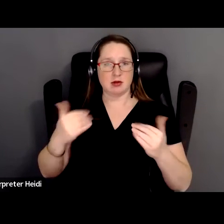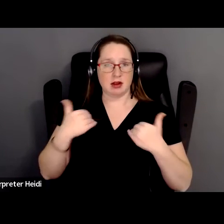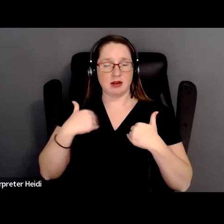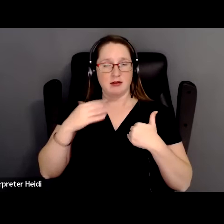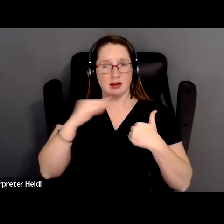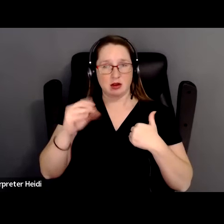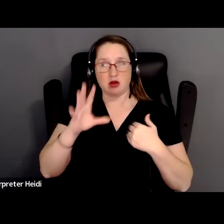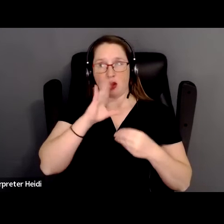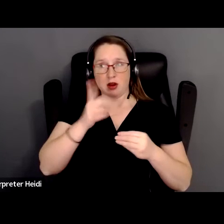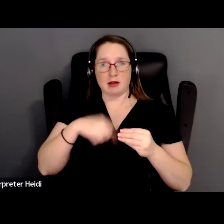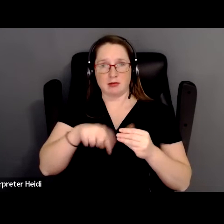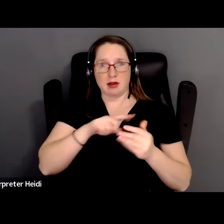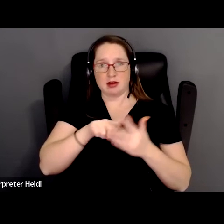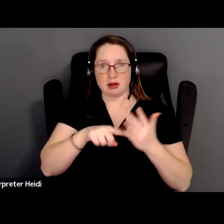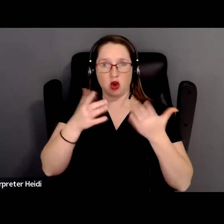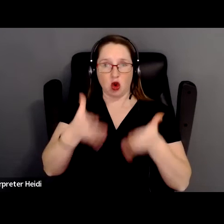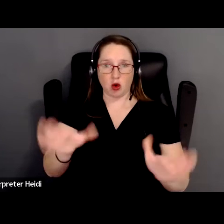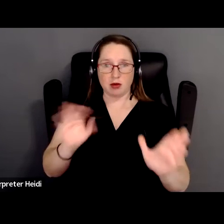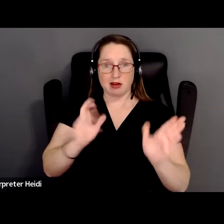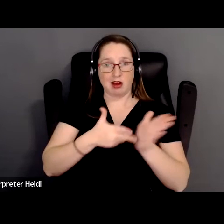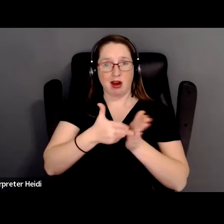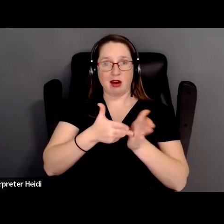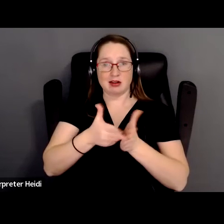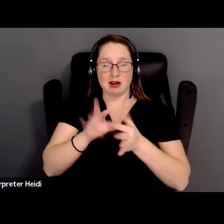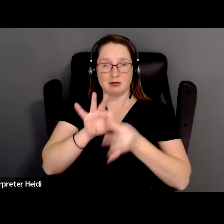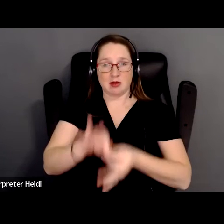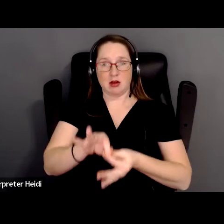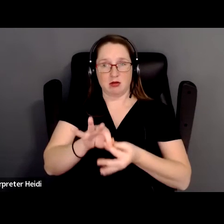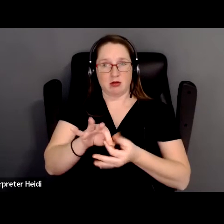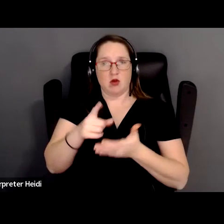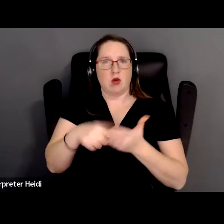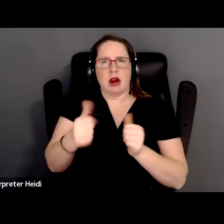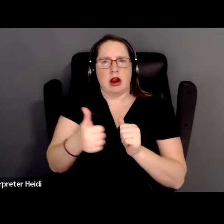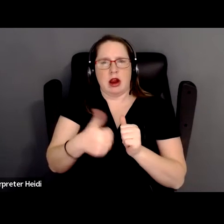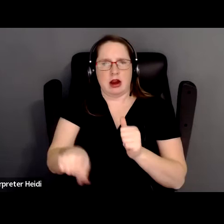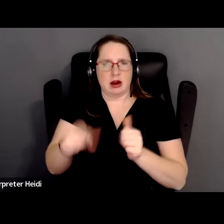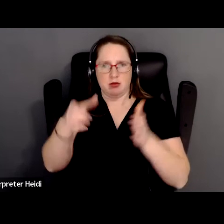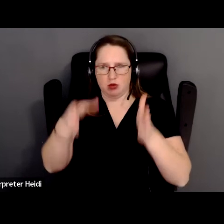talking about this openly and honestly about what anyone would want for their